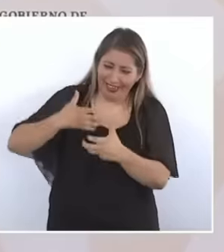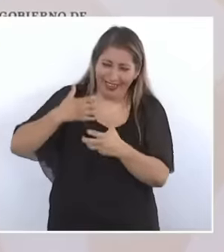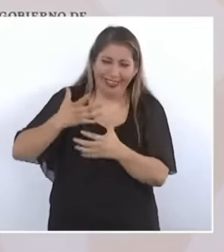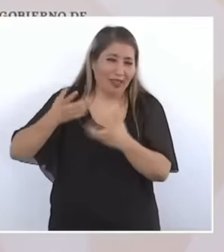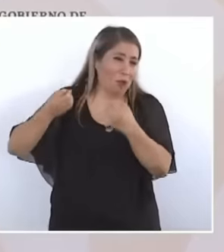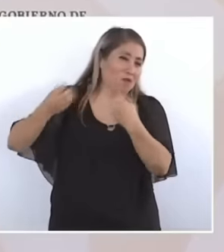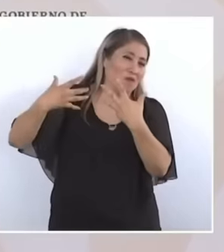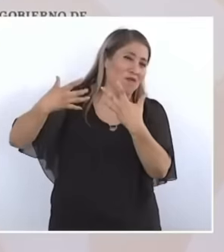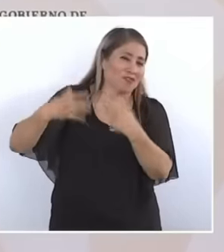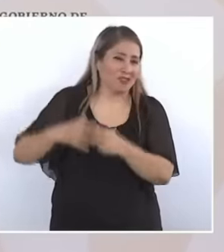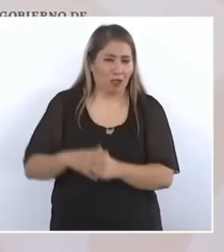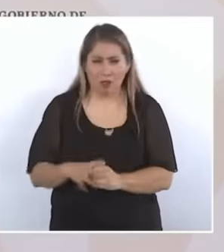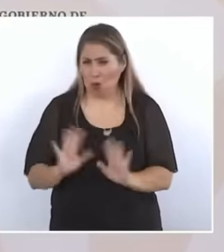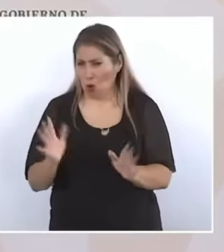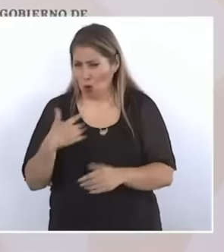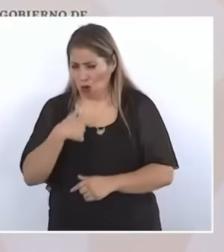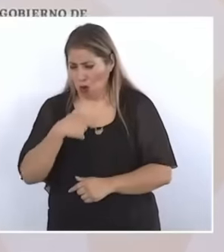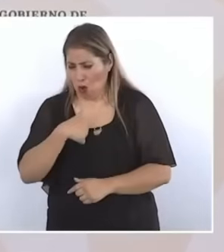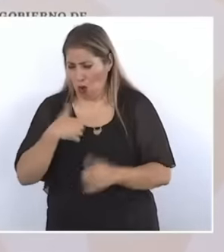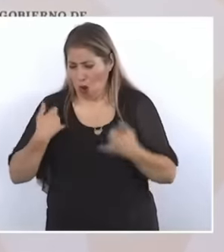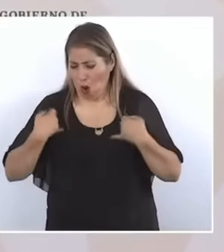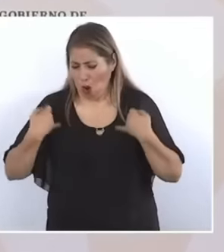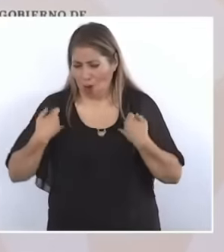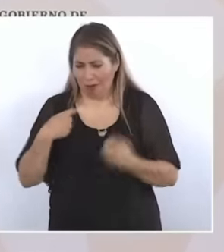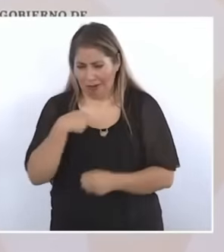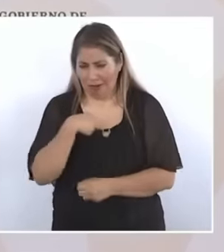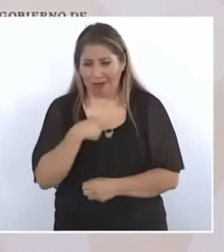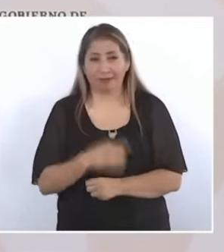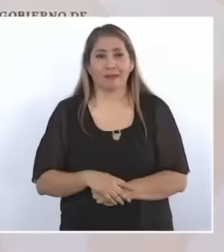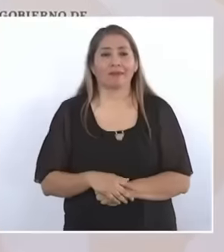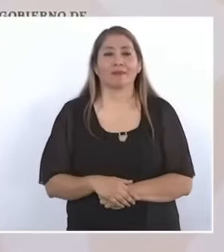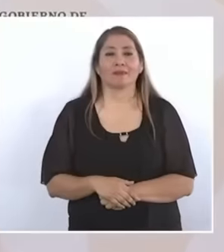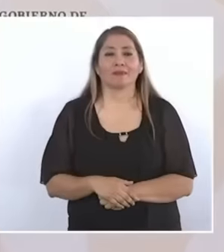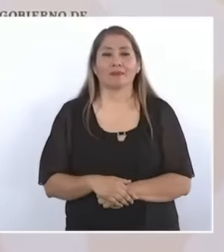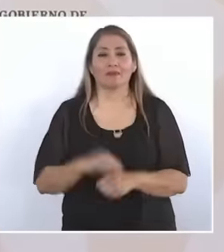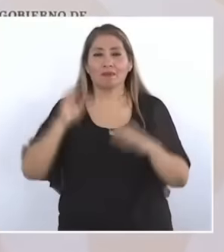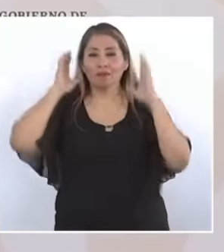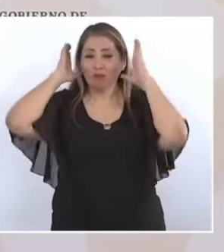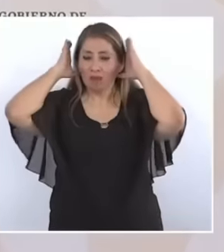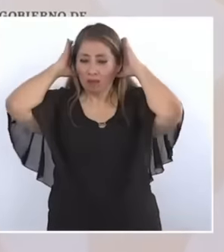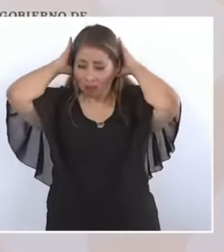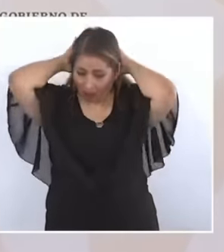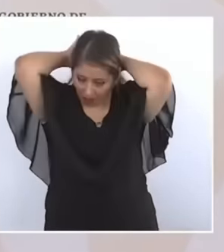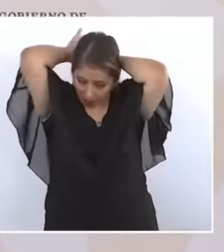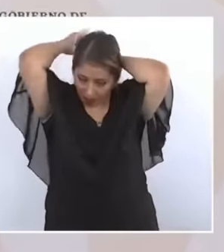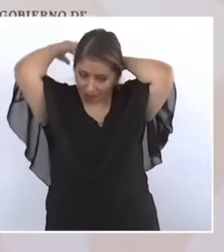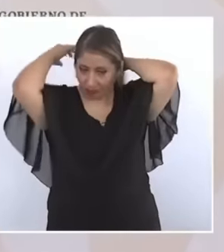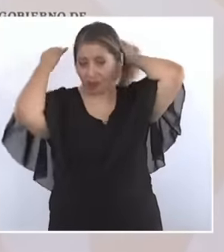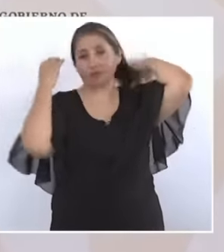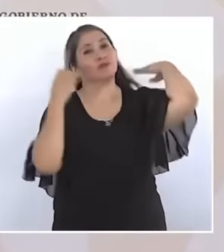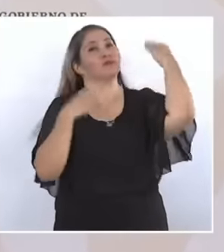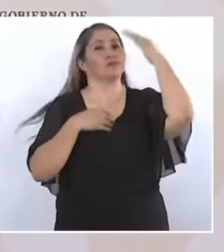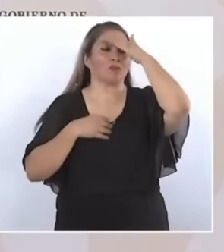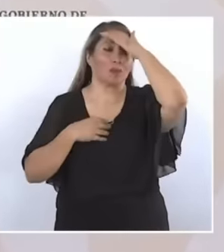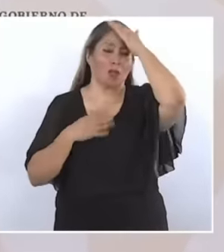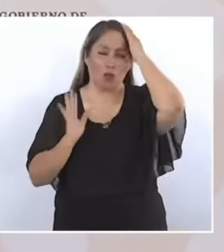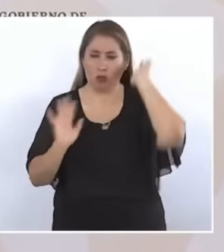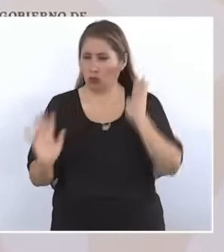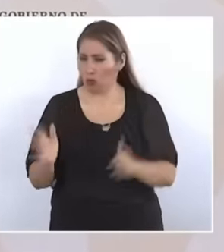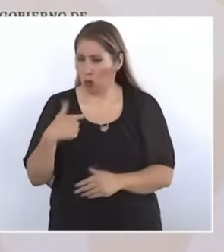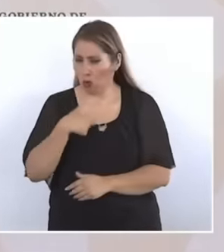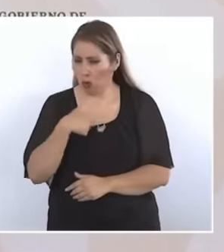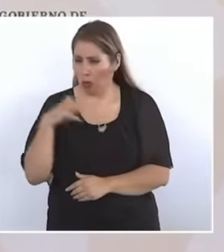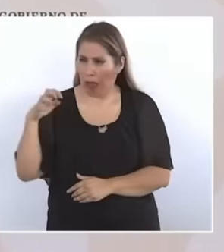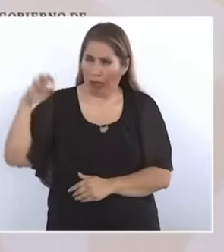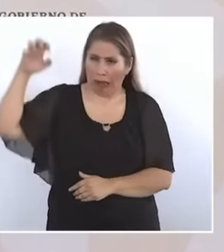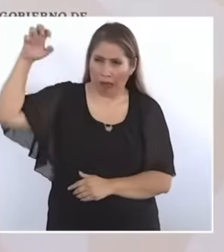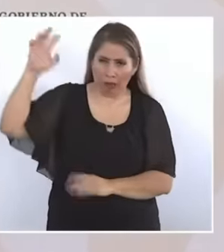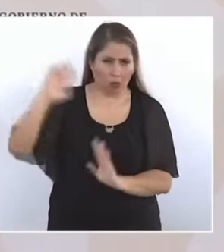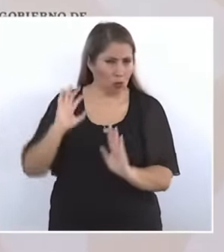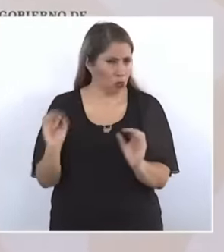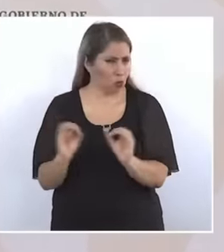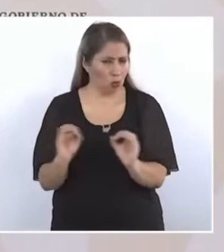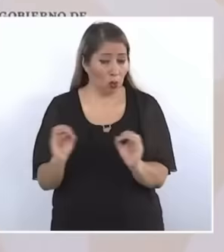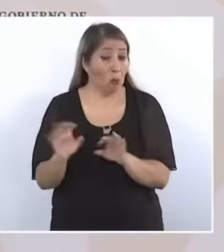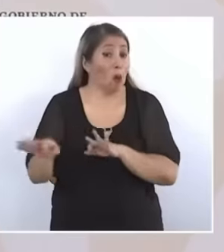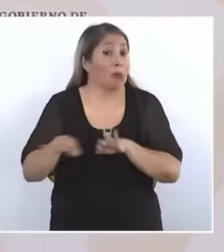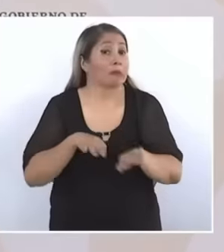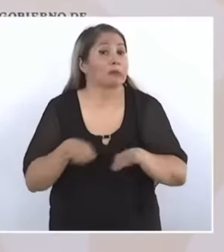that's why some people tell me that I'm already giddy, but it's not because of the work